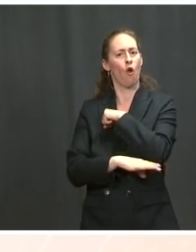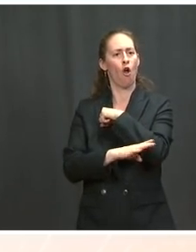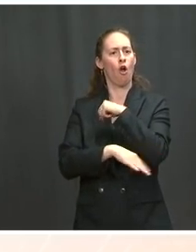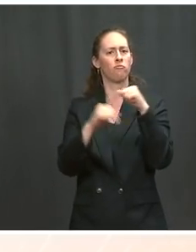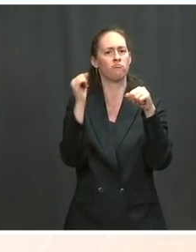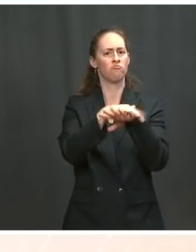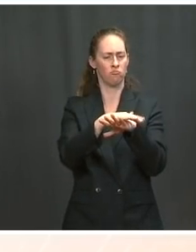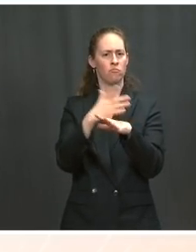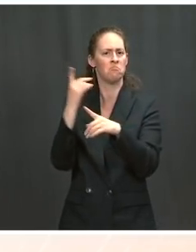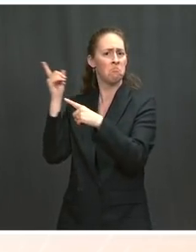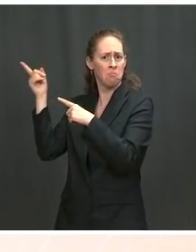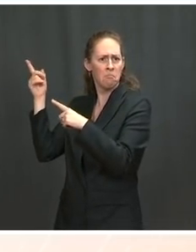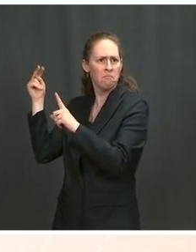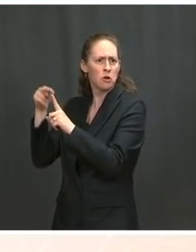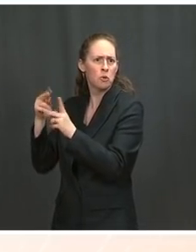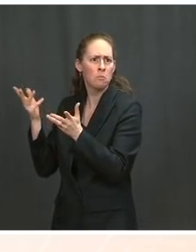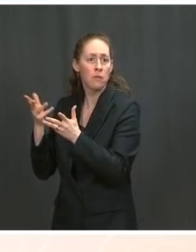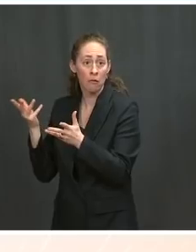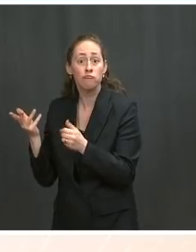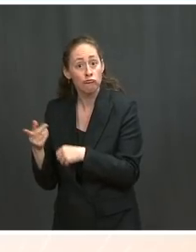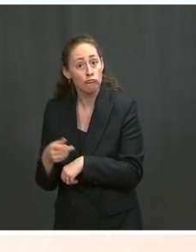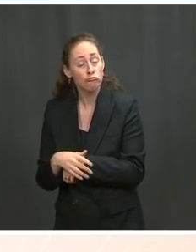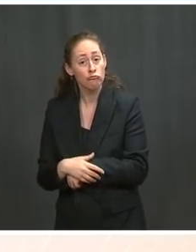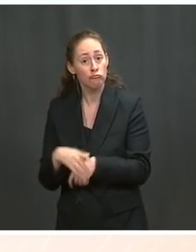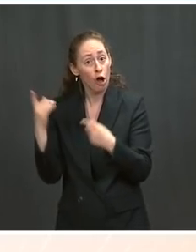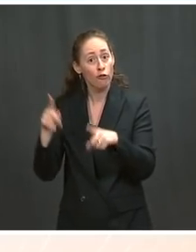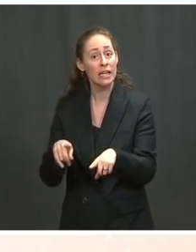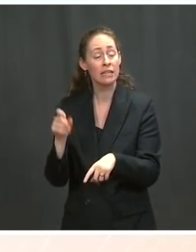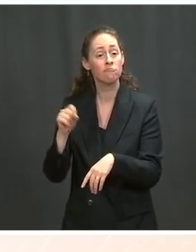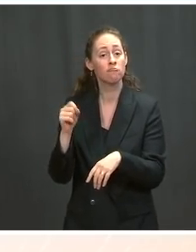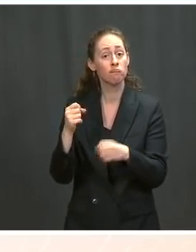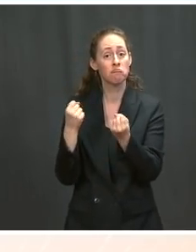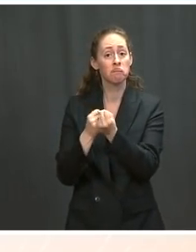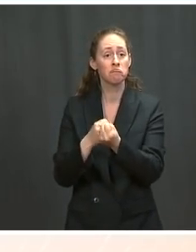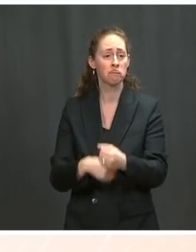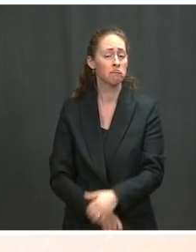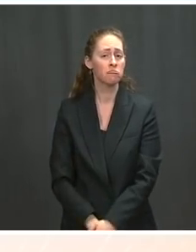The Press: You do. Okay. Just checking. On the Putin summit, which may or may not happen,